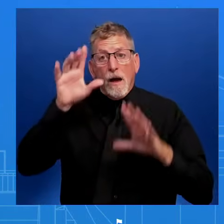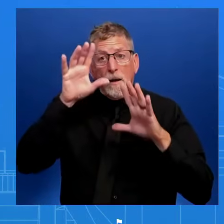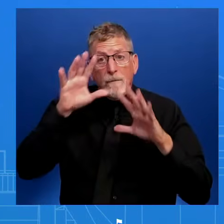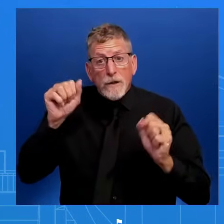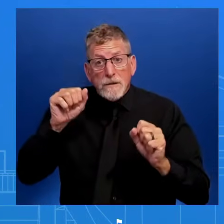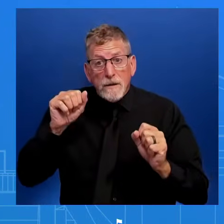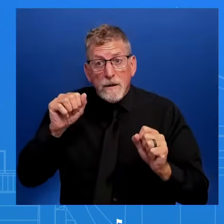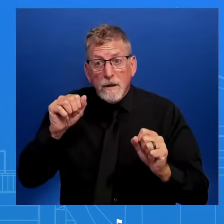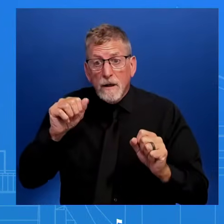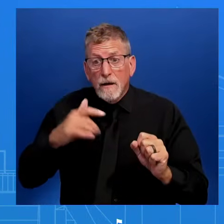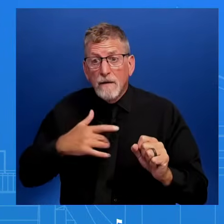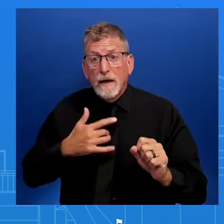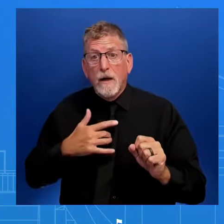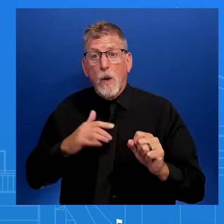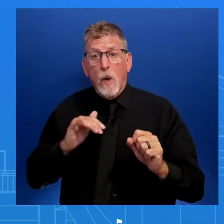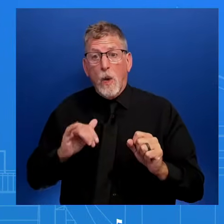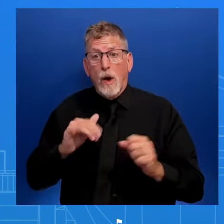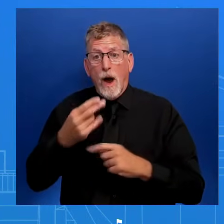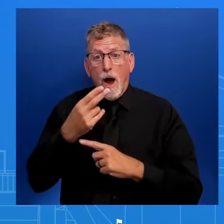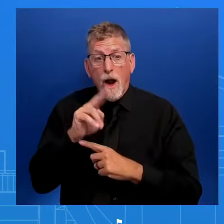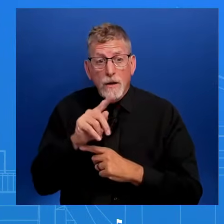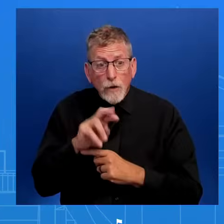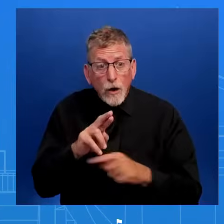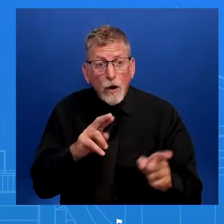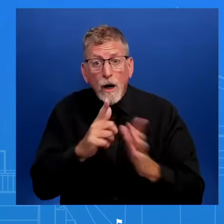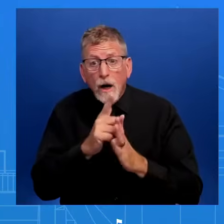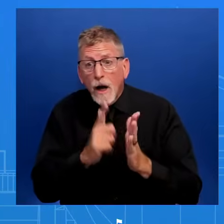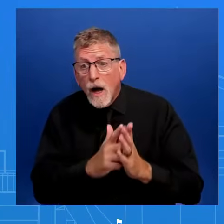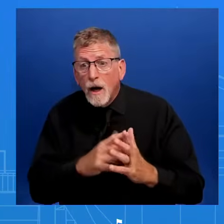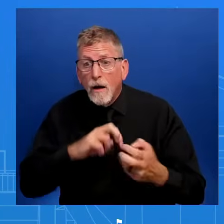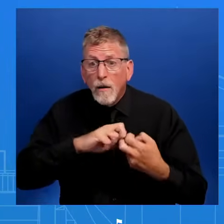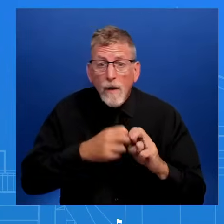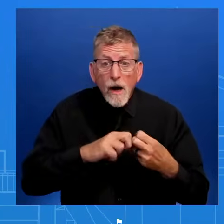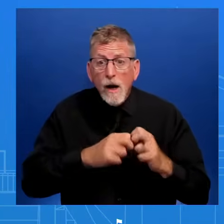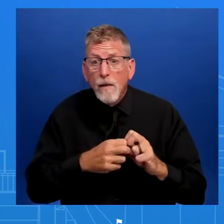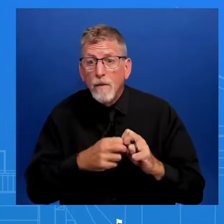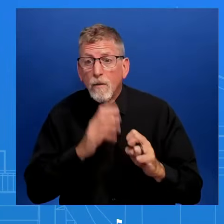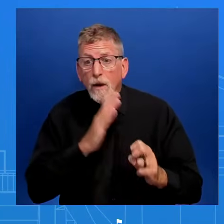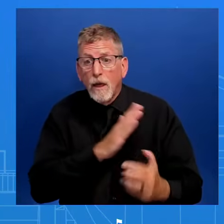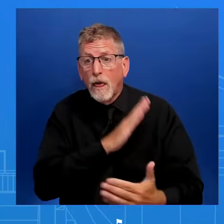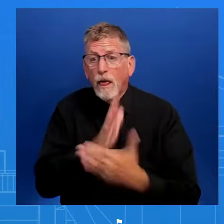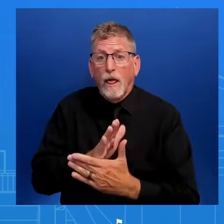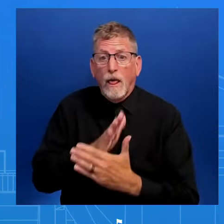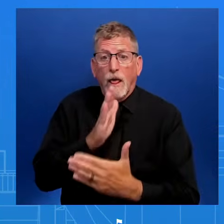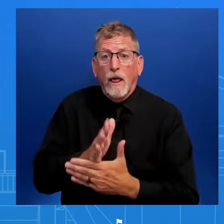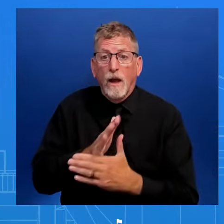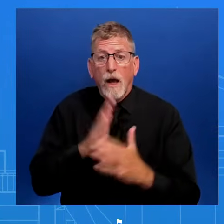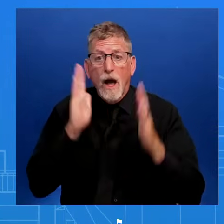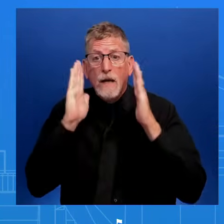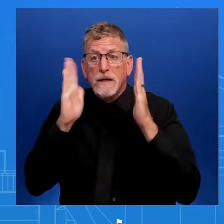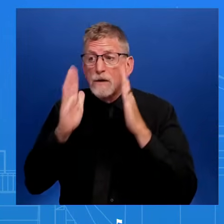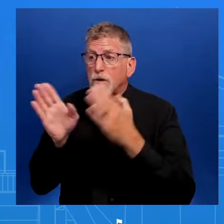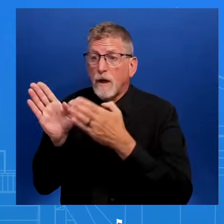a critical, important announcement to not just the constituents of Maine, the American people of Maine, but also to the country.